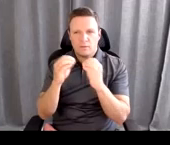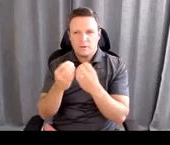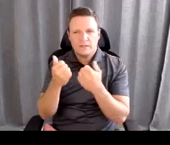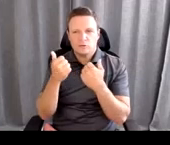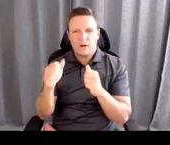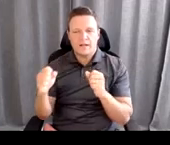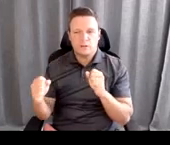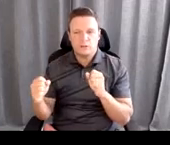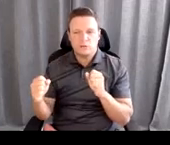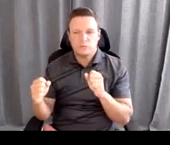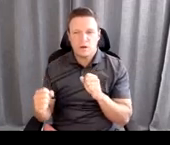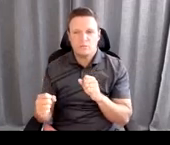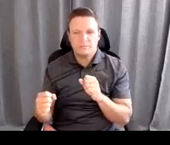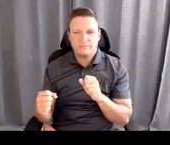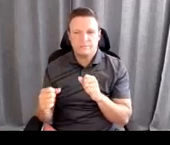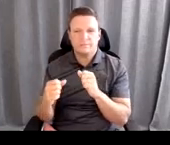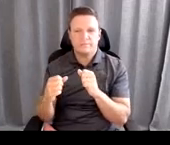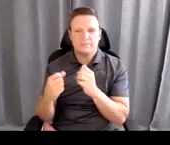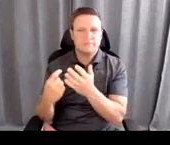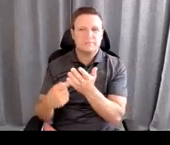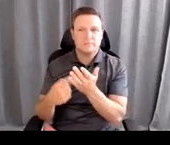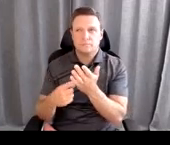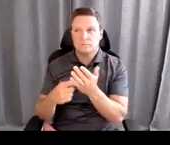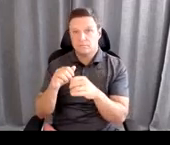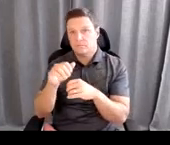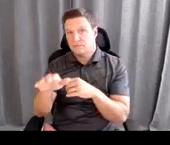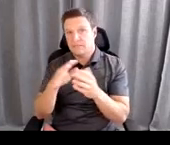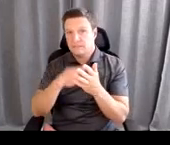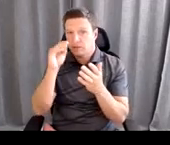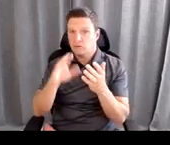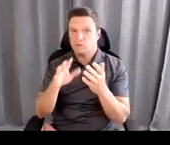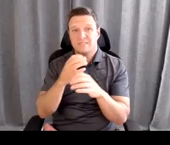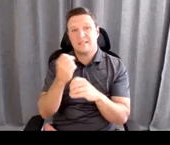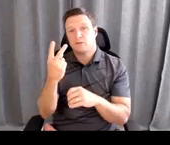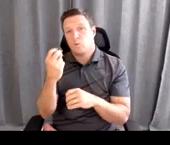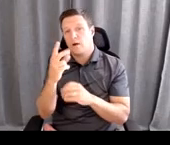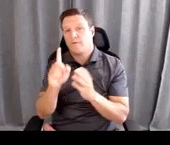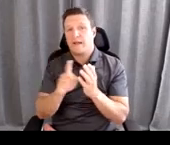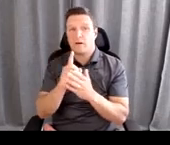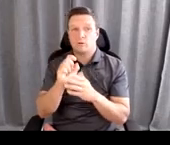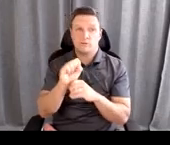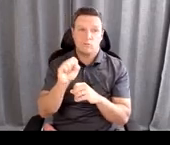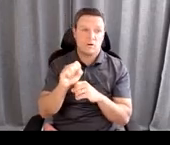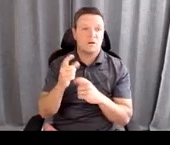by sending students in there to get 12 hours of work for an organization and then a passive student reflection at the end?